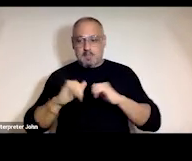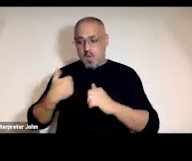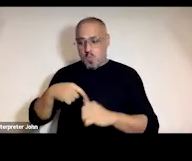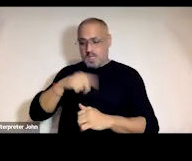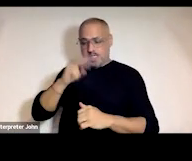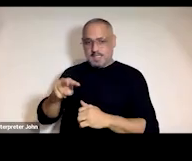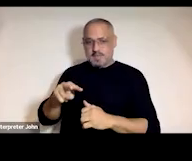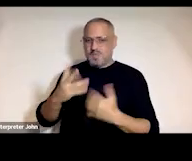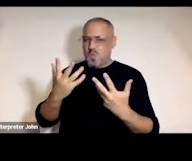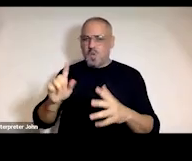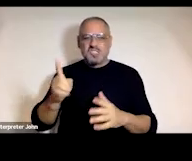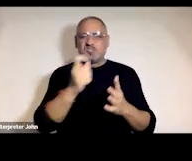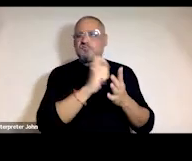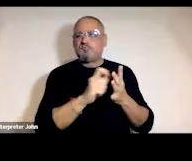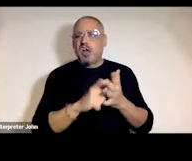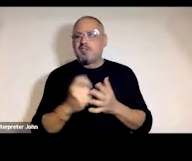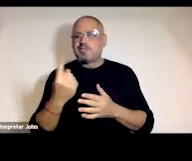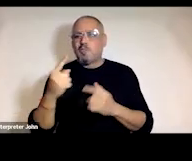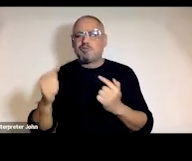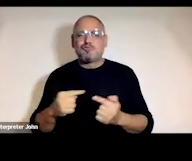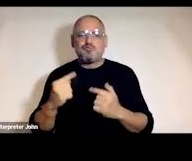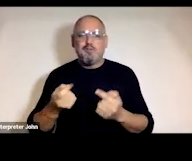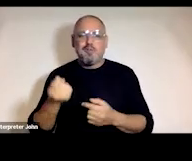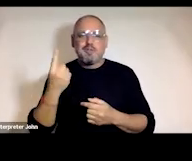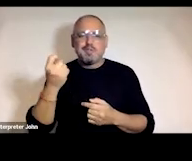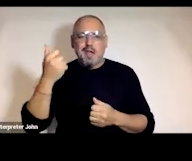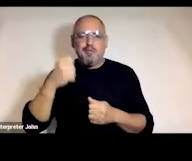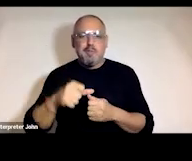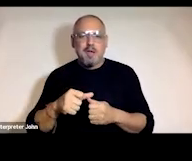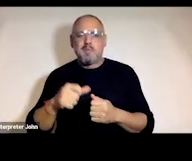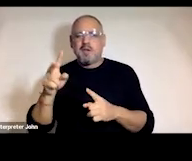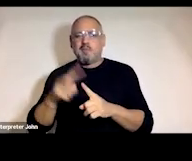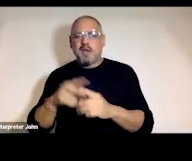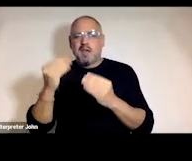We don't wanna just write about someone struggled to understand, remember, and apply information